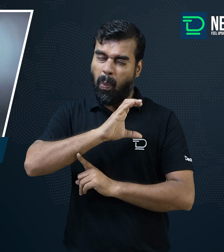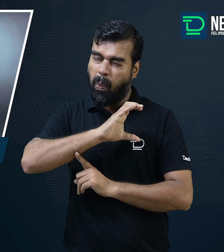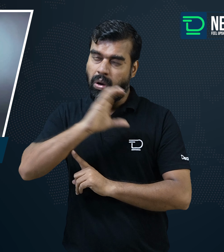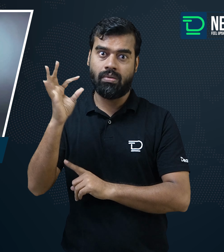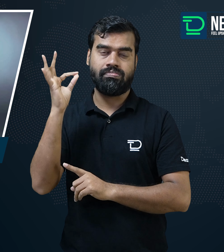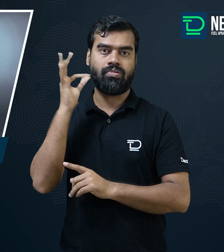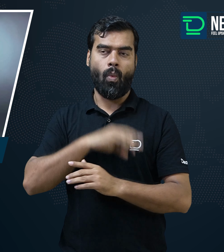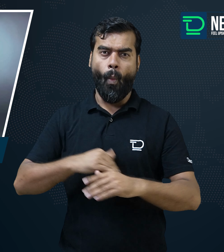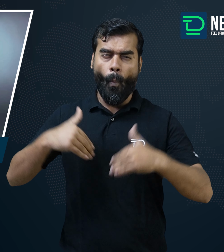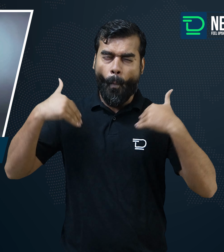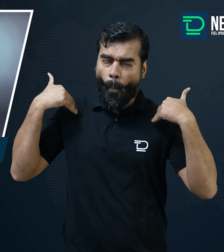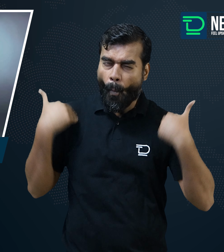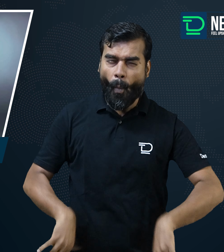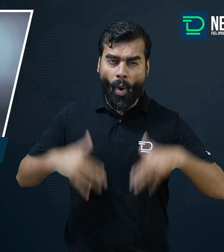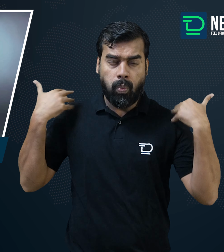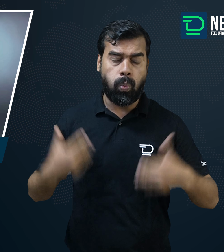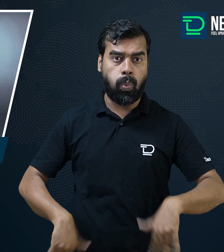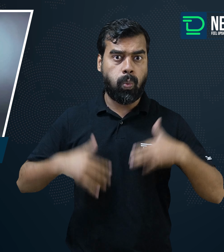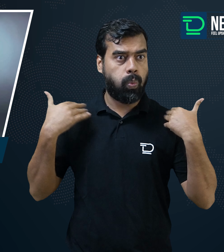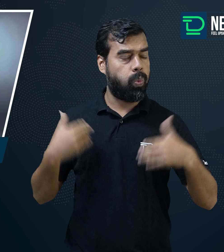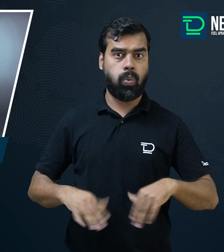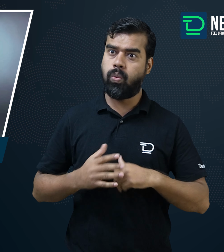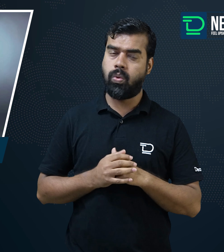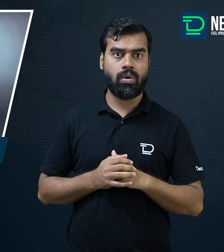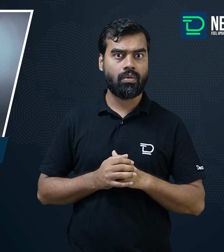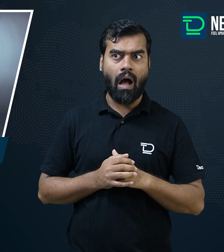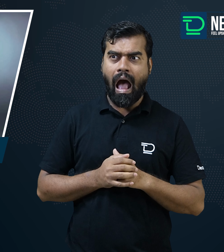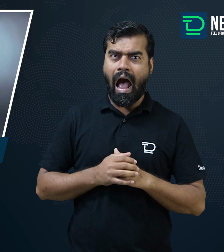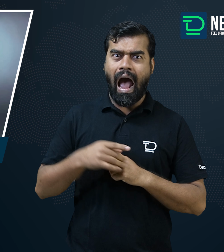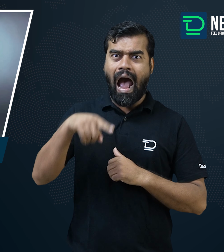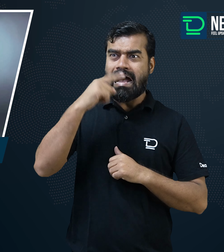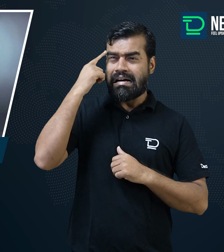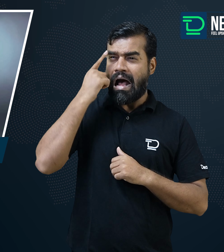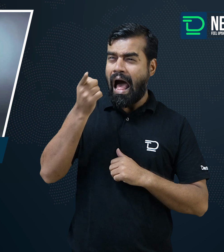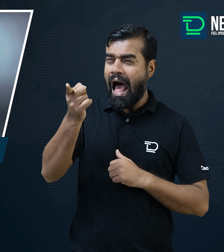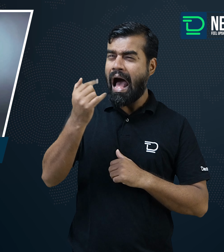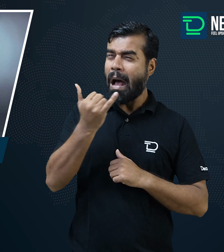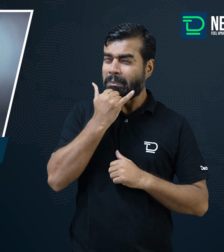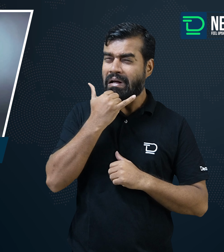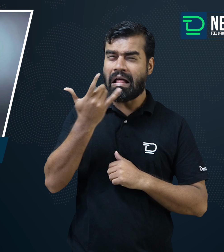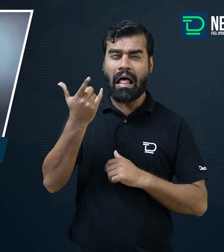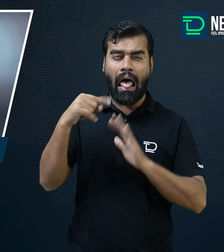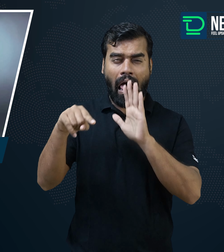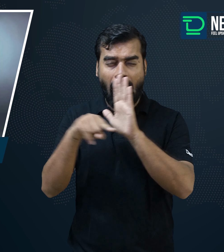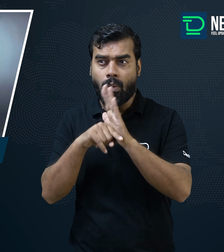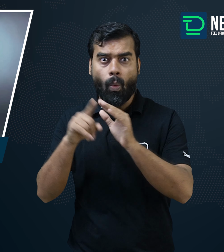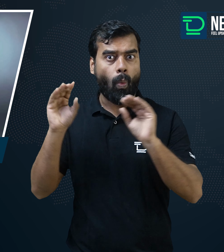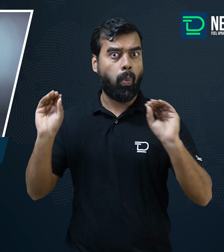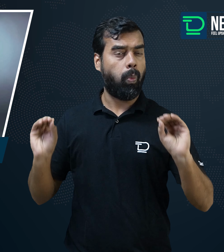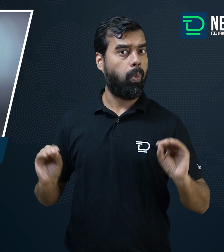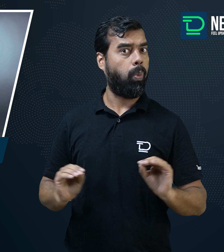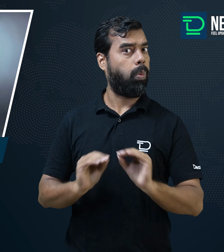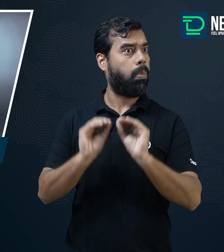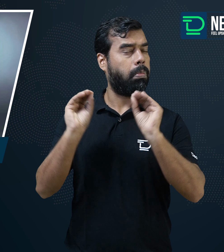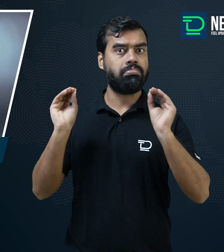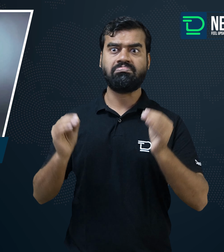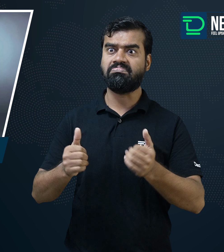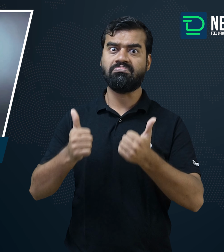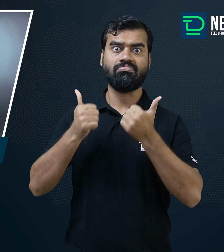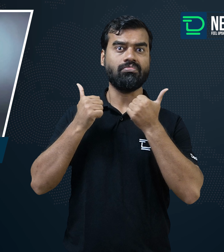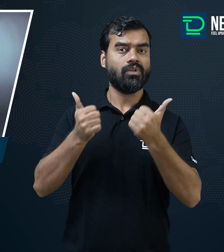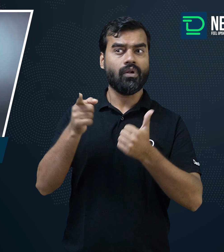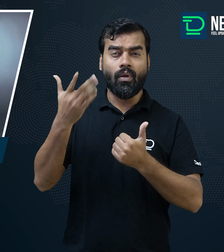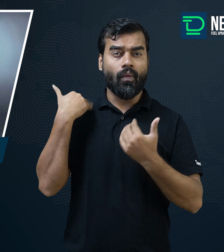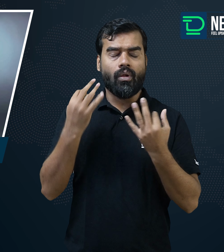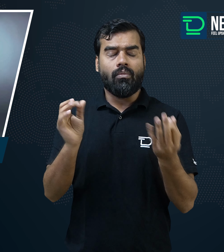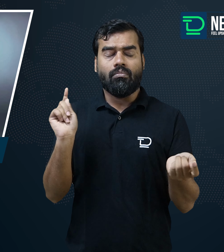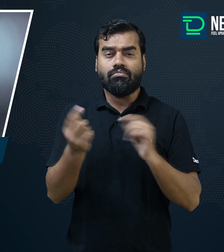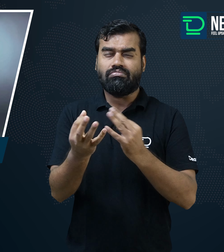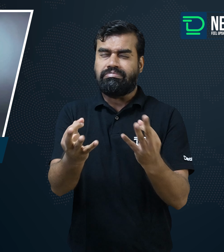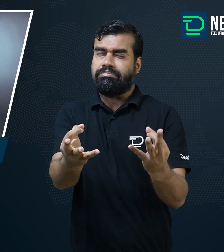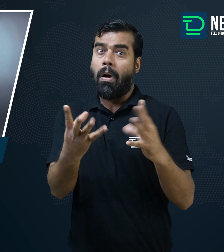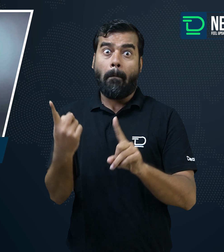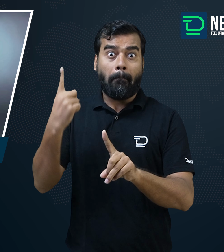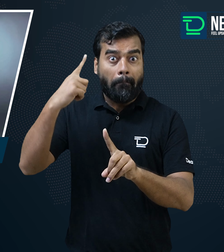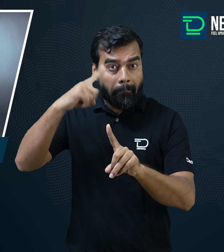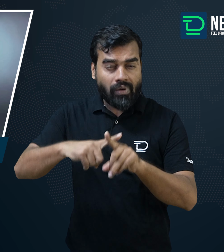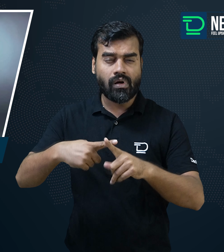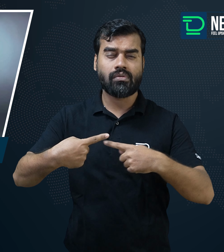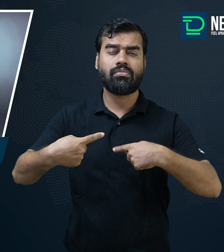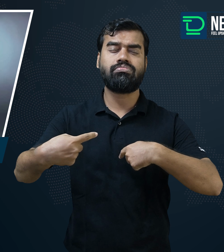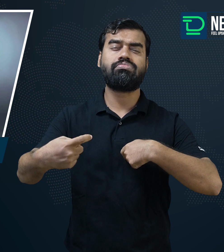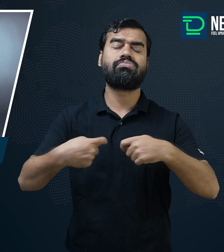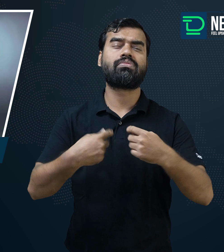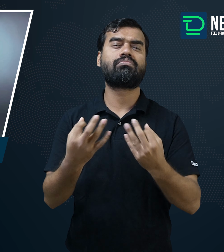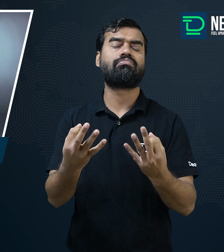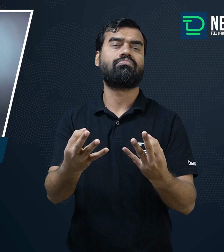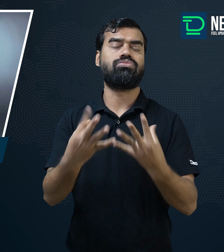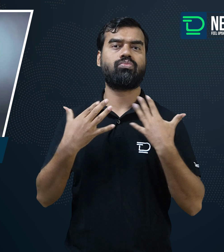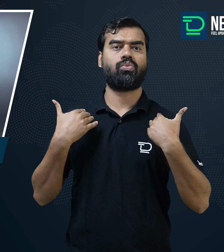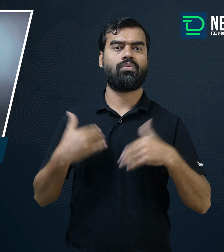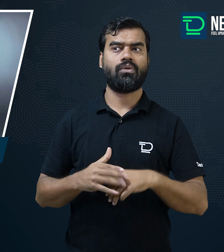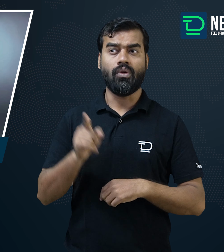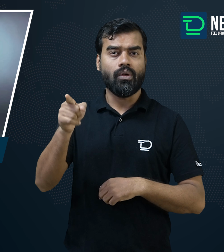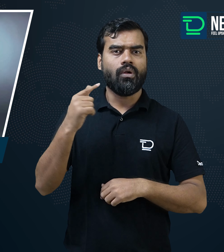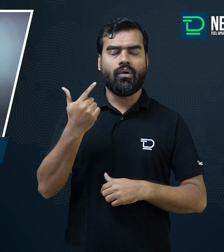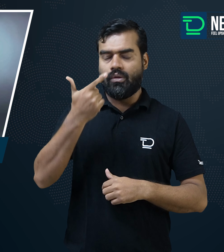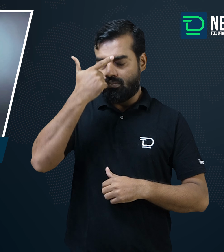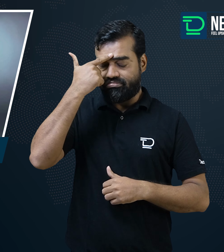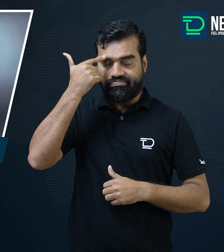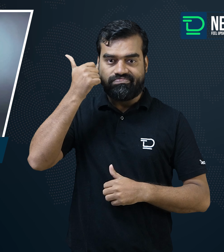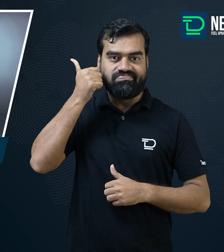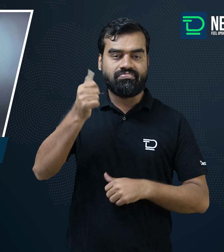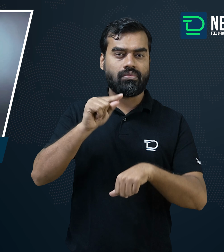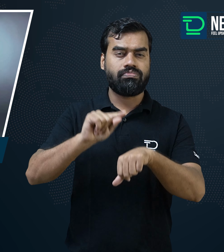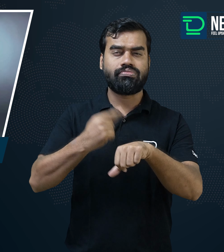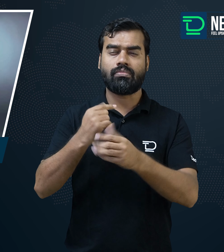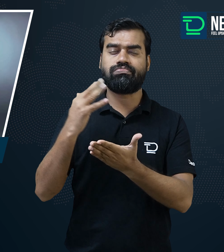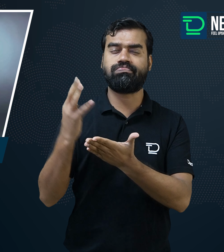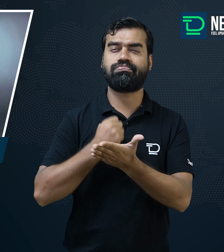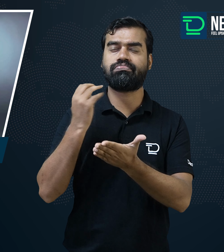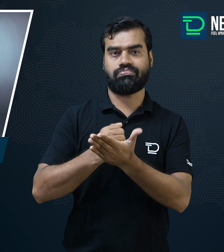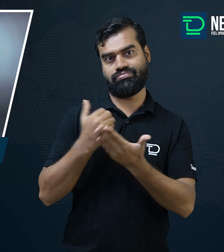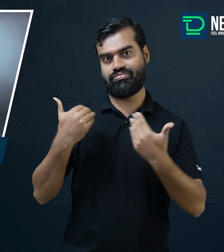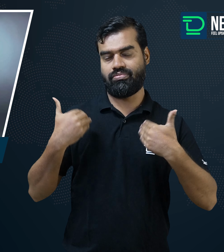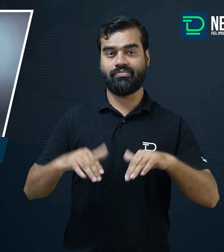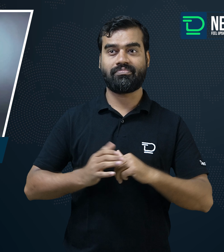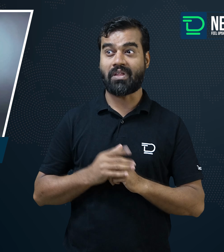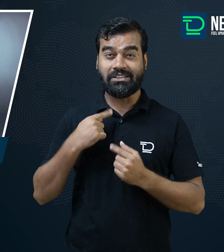Wow… It is not negative. He is a good player and a good businessman too. He uses opportunities.